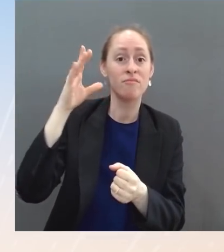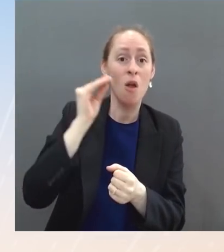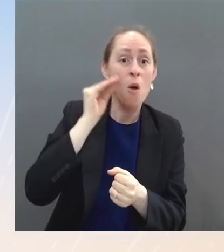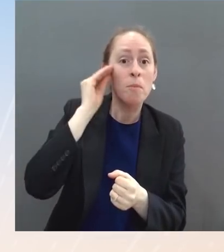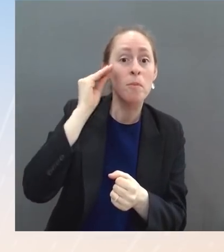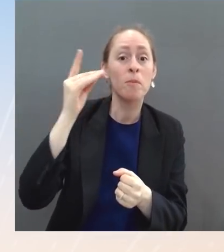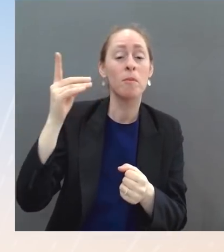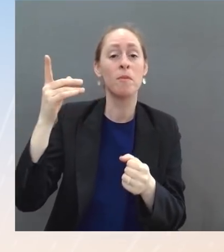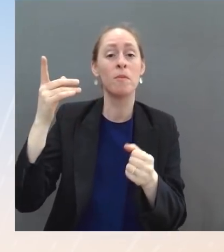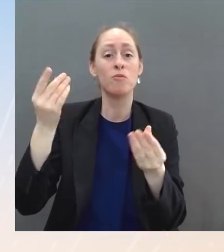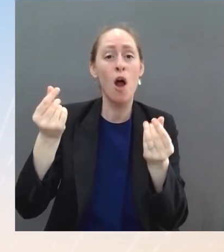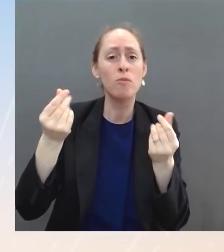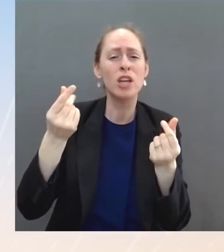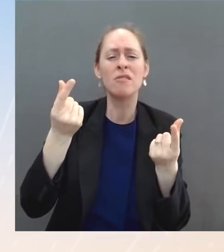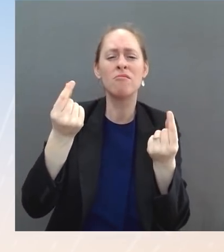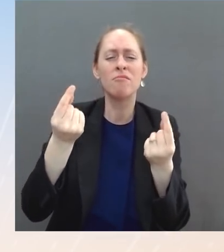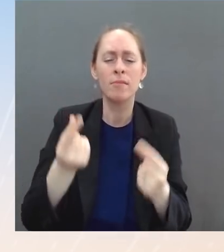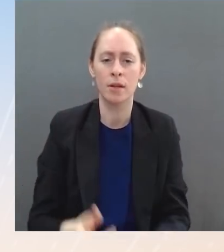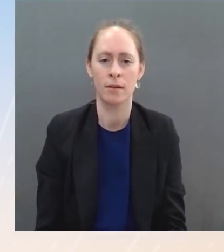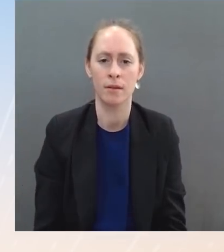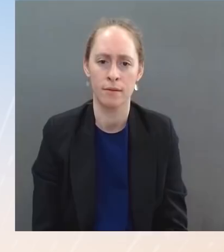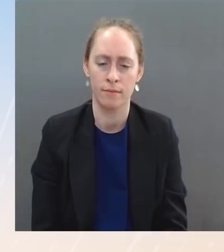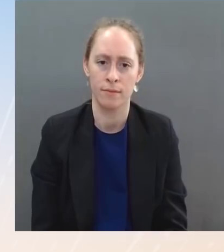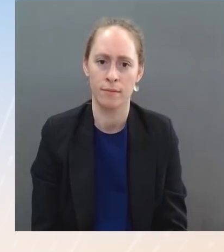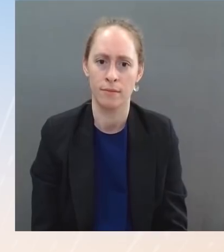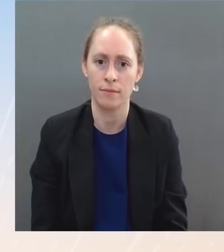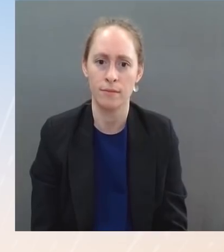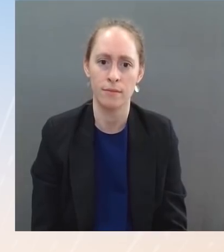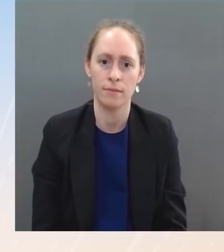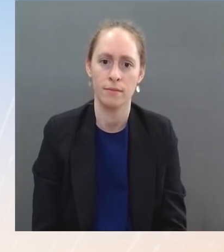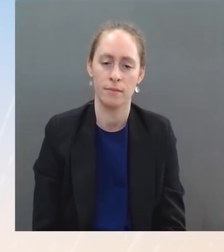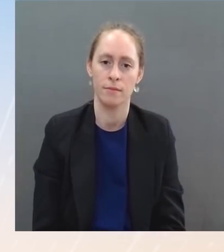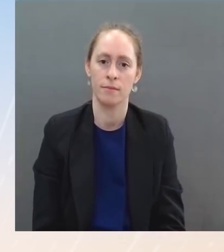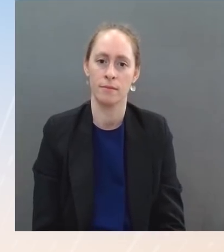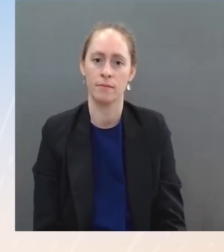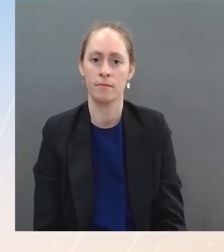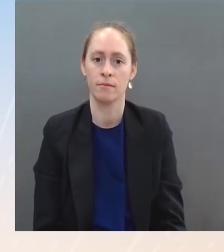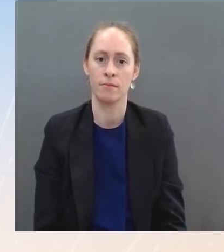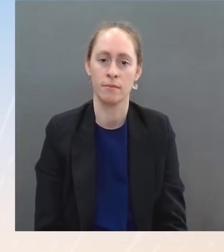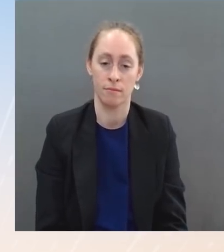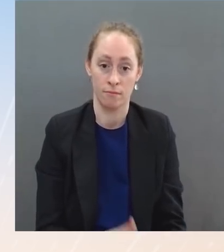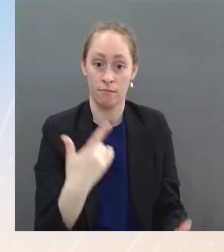and the pool of the actions, the Russian economy has been on a downward spiral.